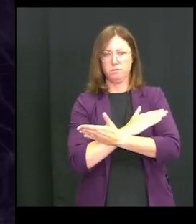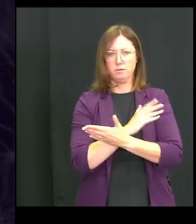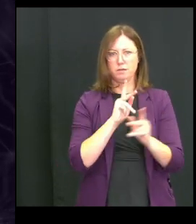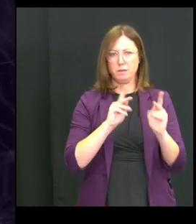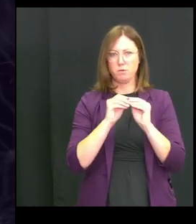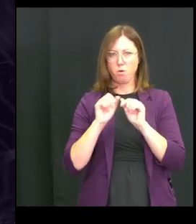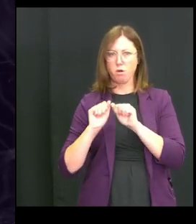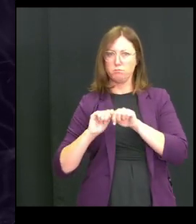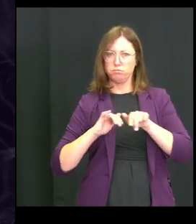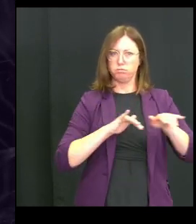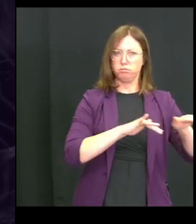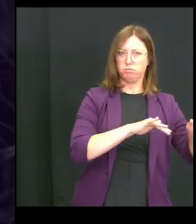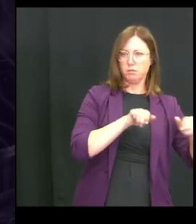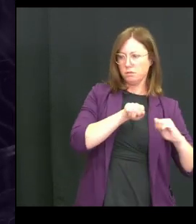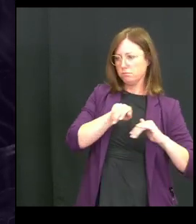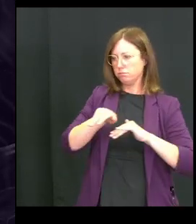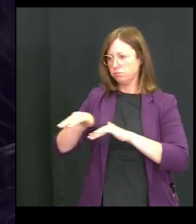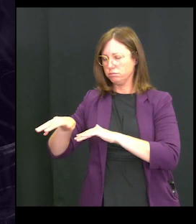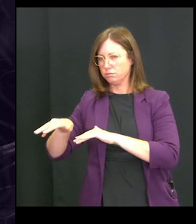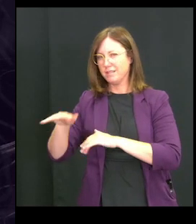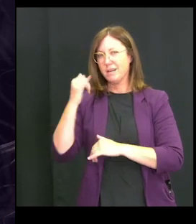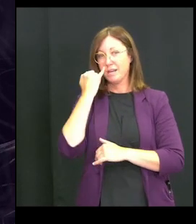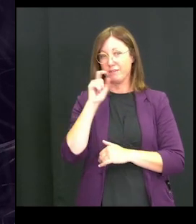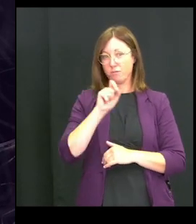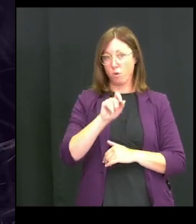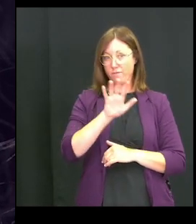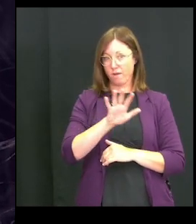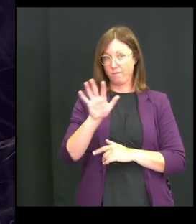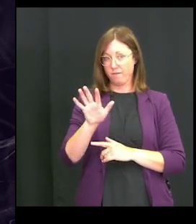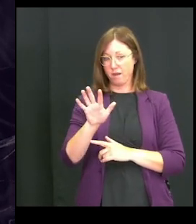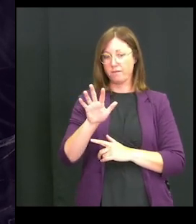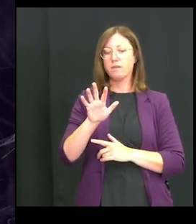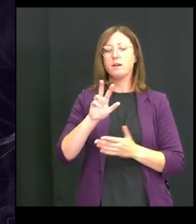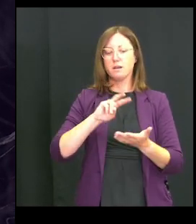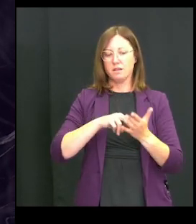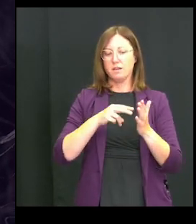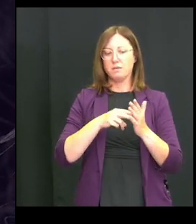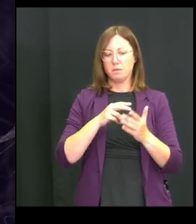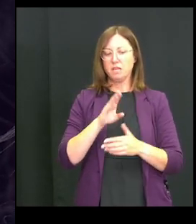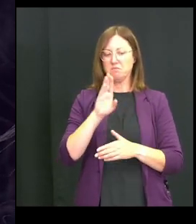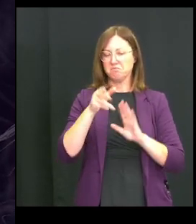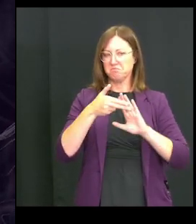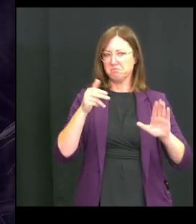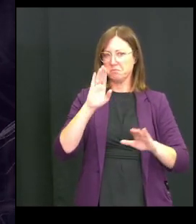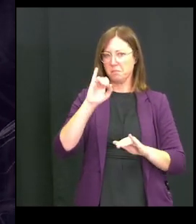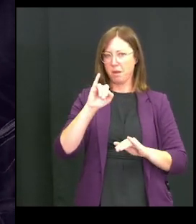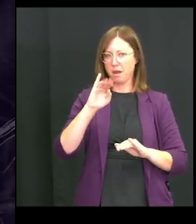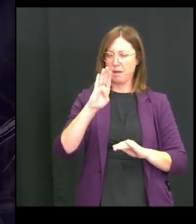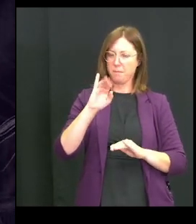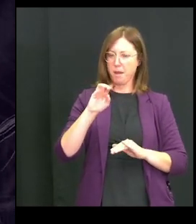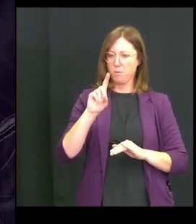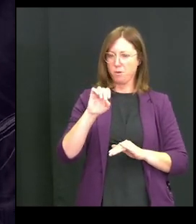0.55 on this scale is the threshold for bimodality, and it runs from zero to one.